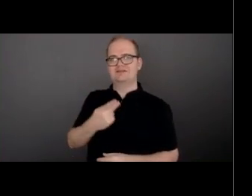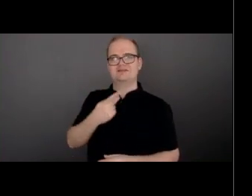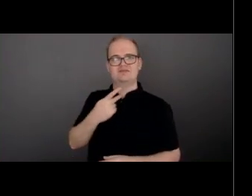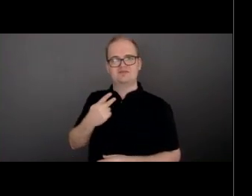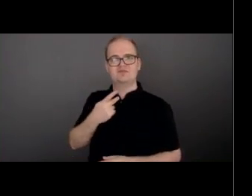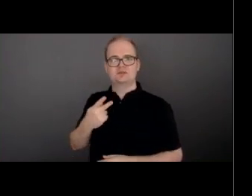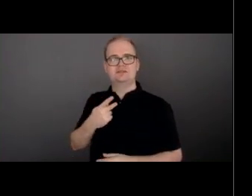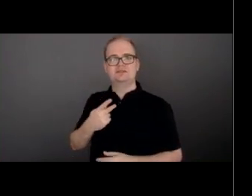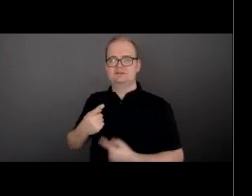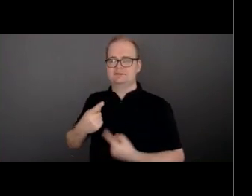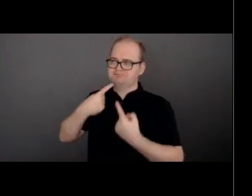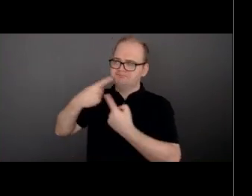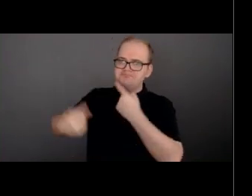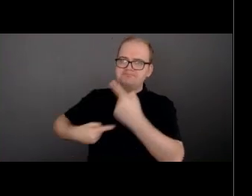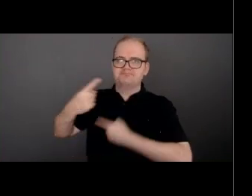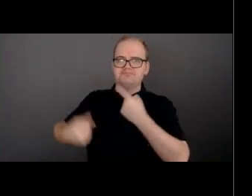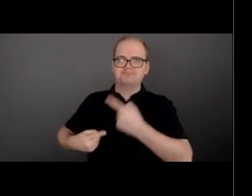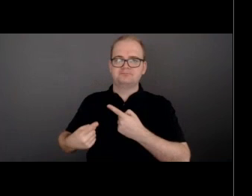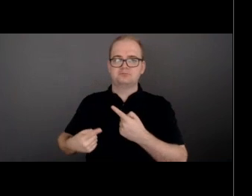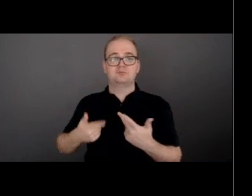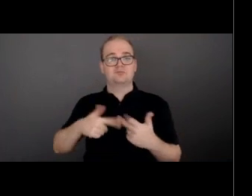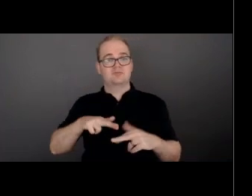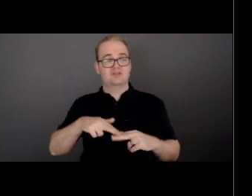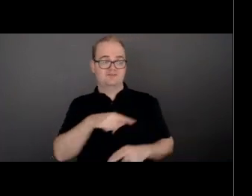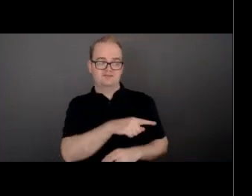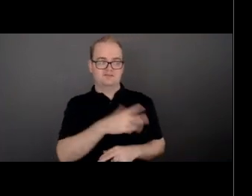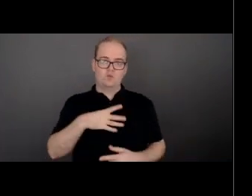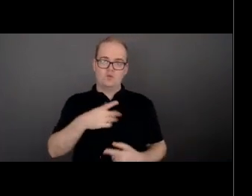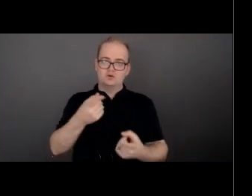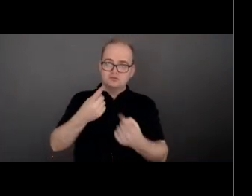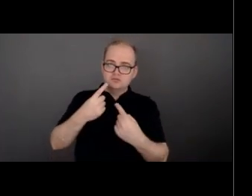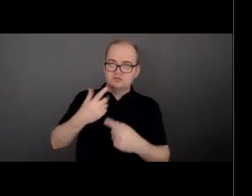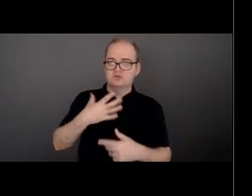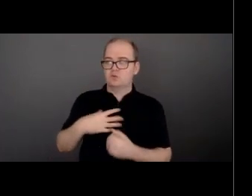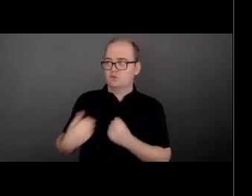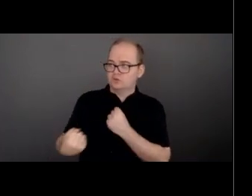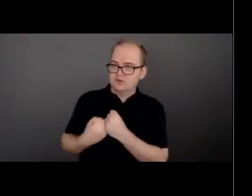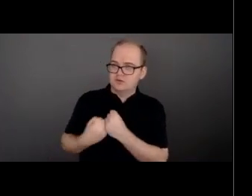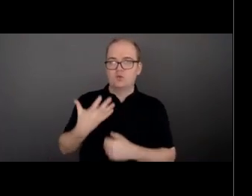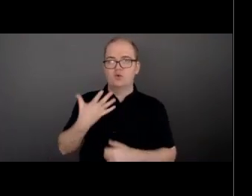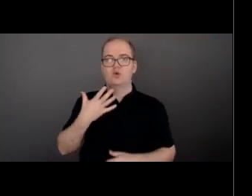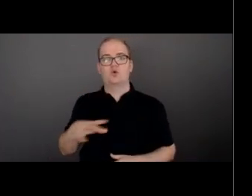conditions or I want some advice or support at court", then it's super important for both